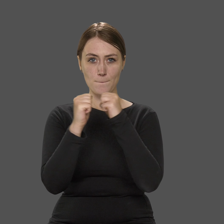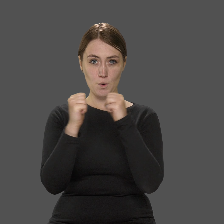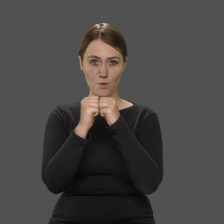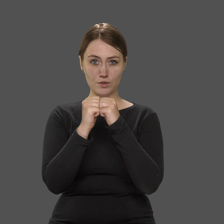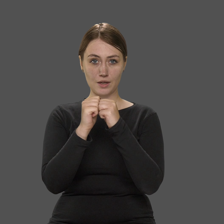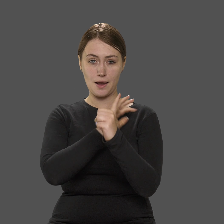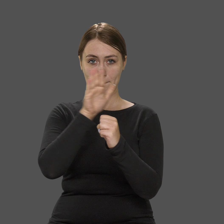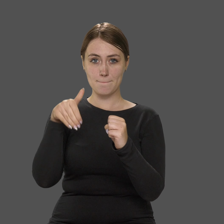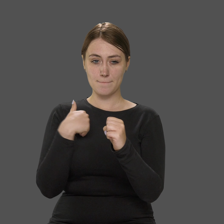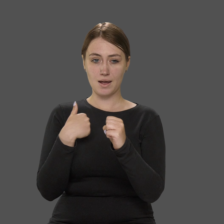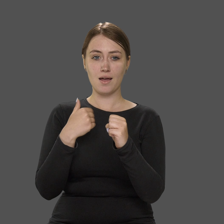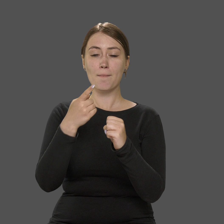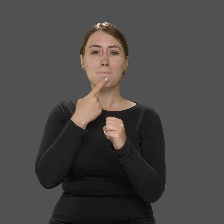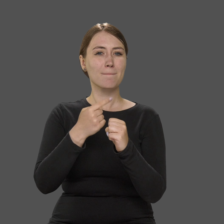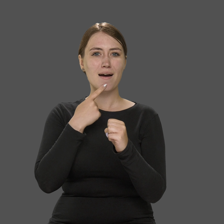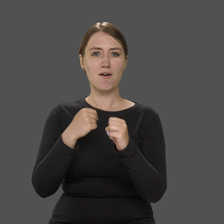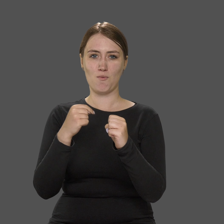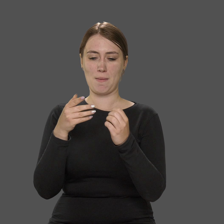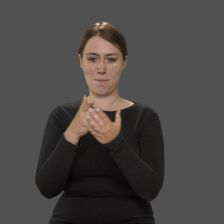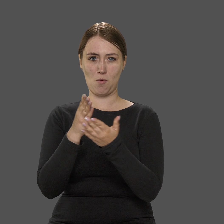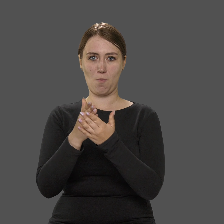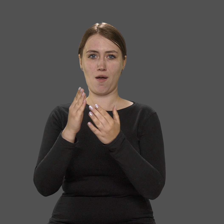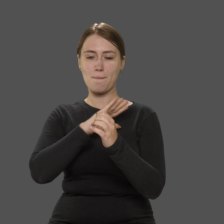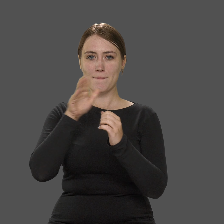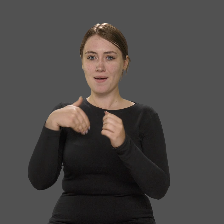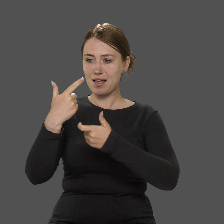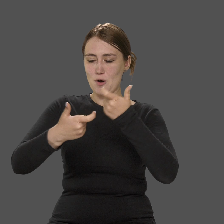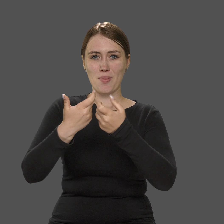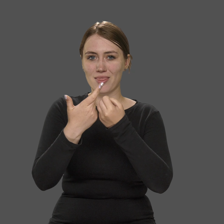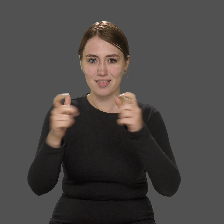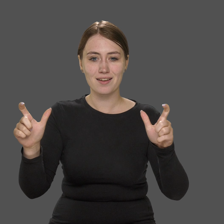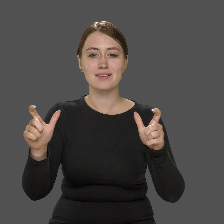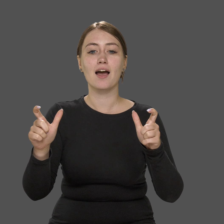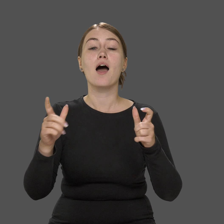The brain receives too few stimuli —